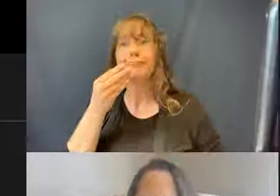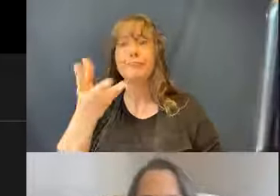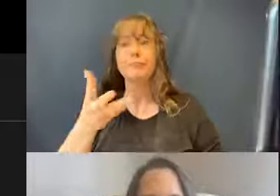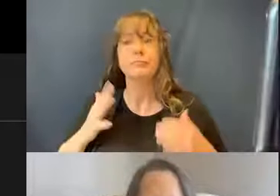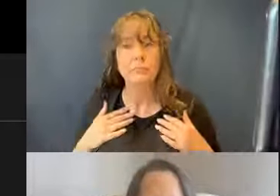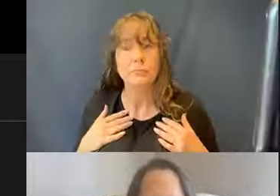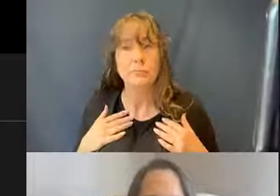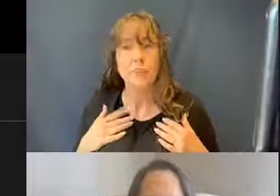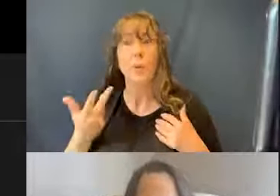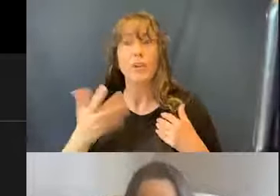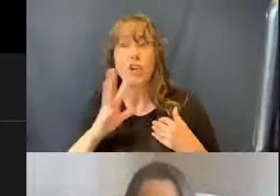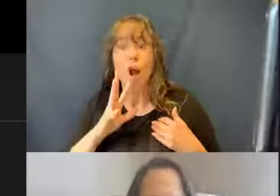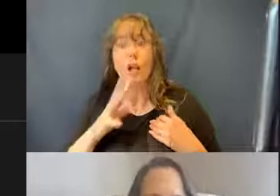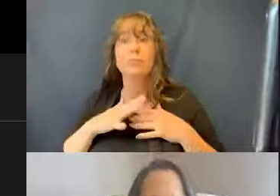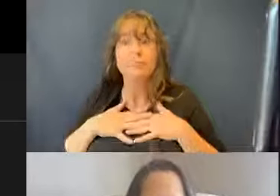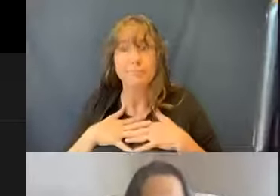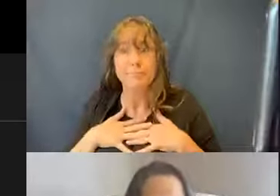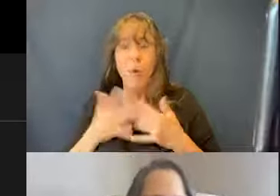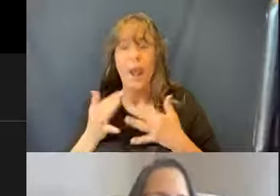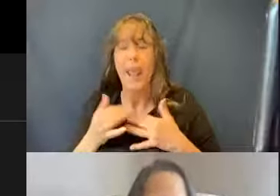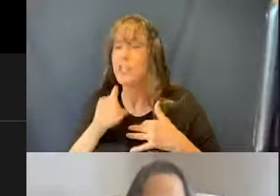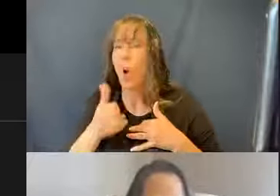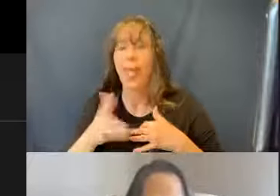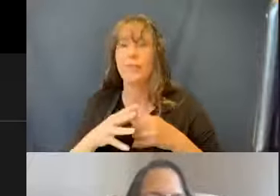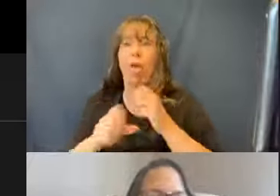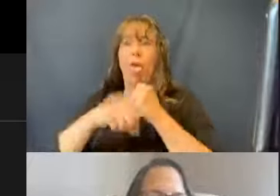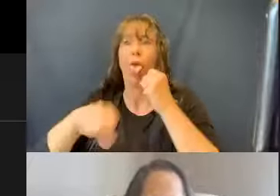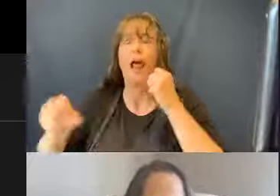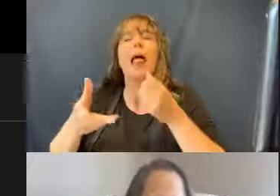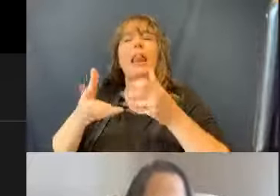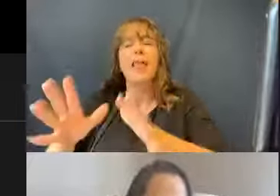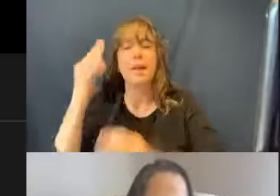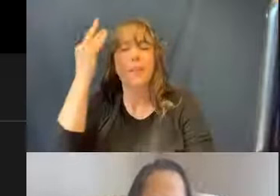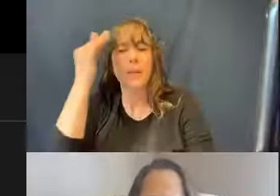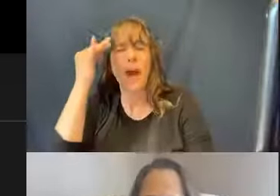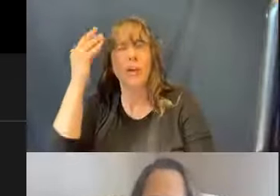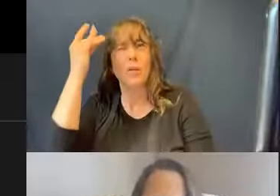you don't need to fill it. Let people think about it, process it, and then respond. Don't